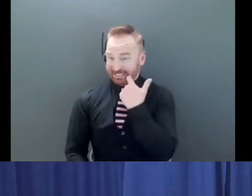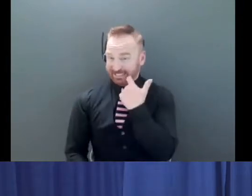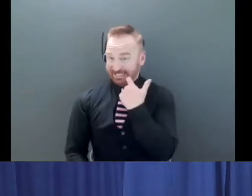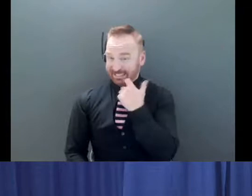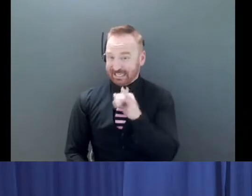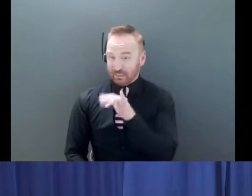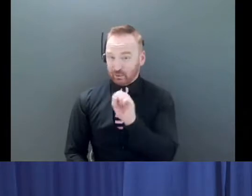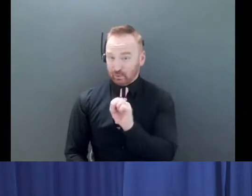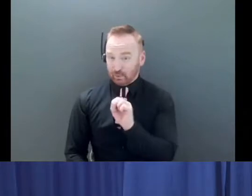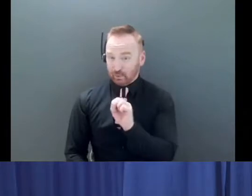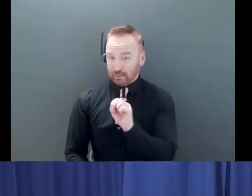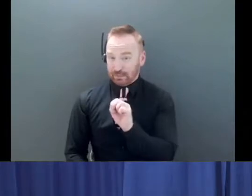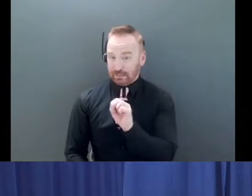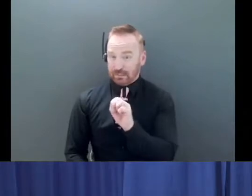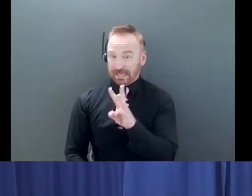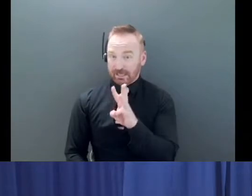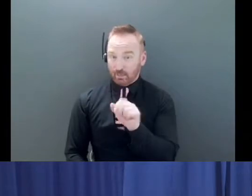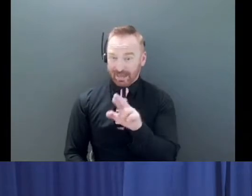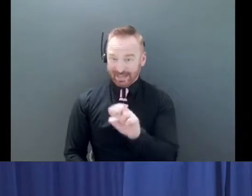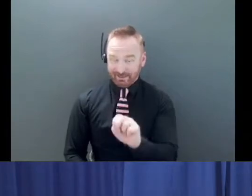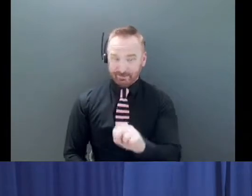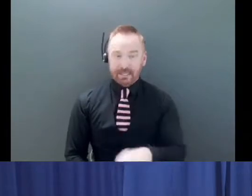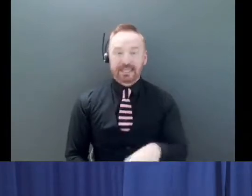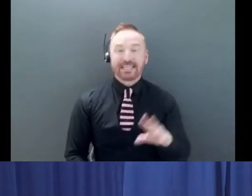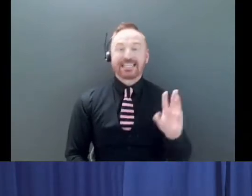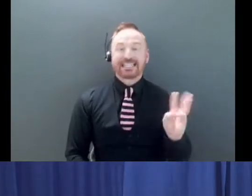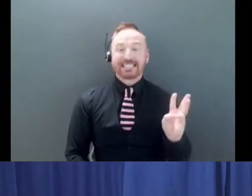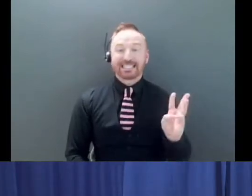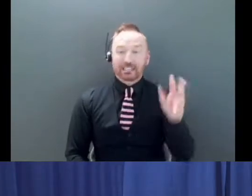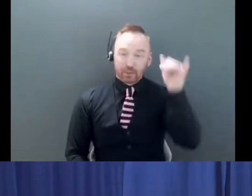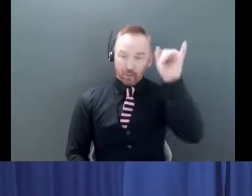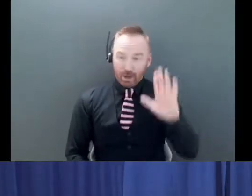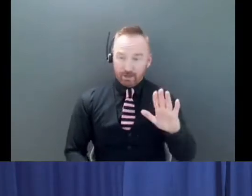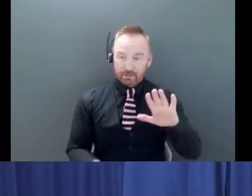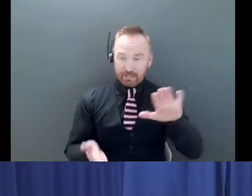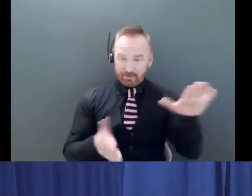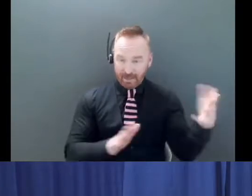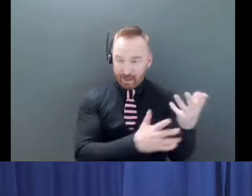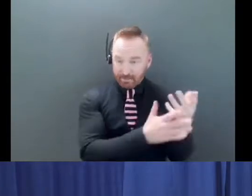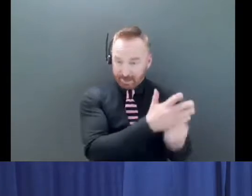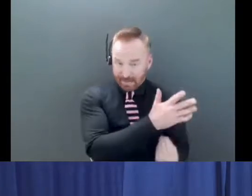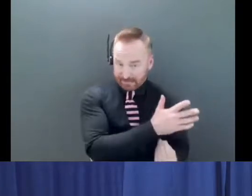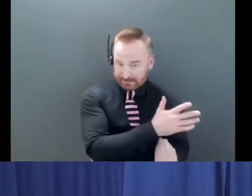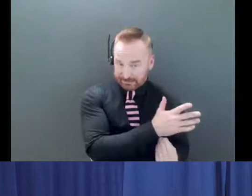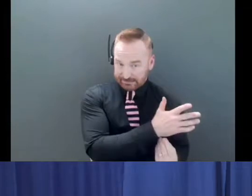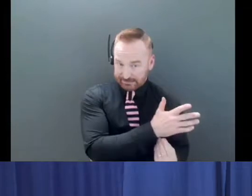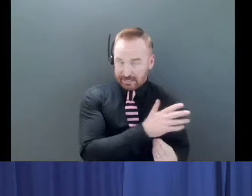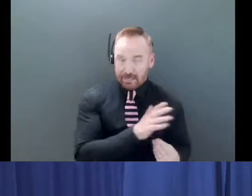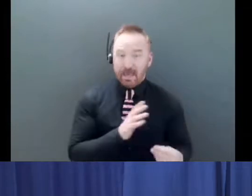wave and eight overall since the start of this pandemic.